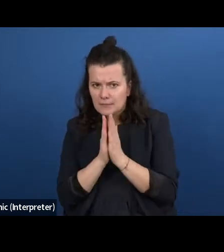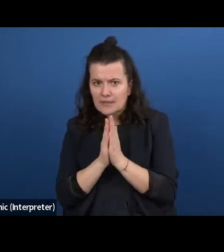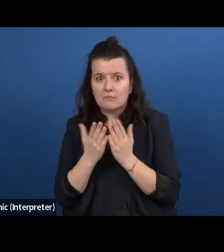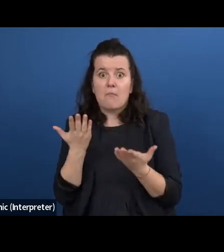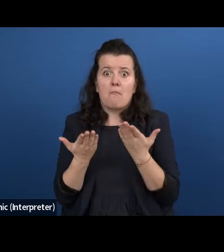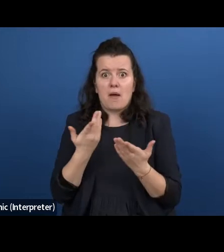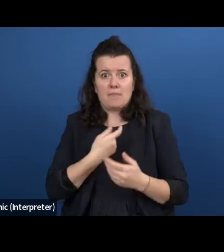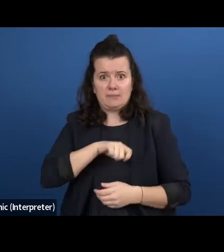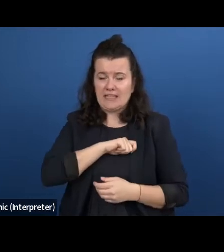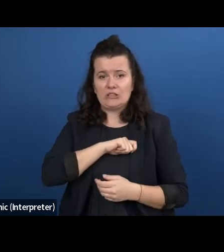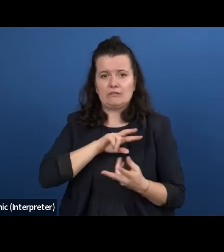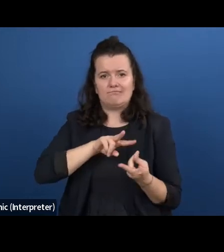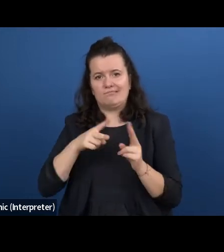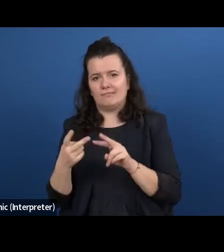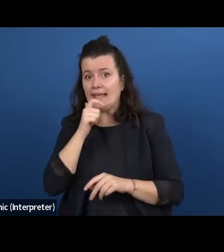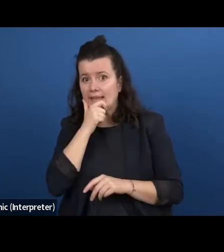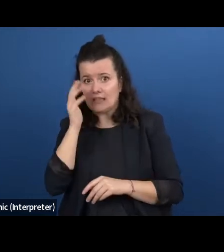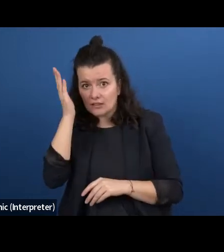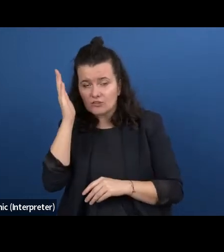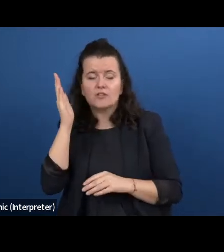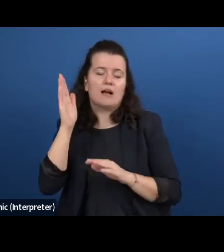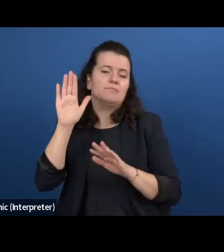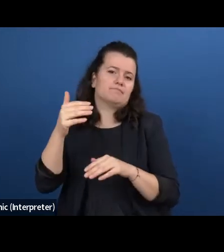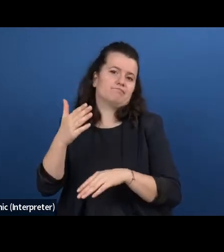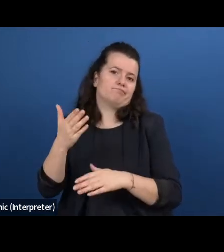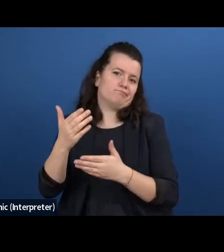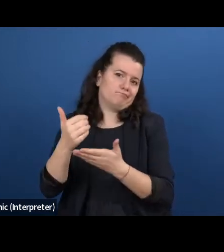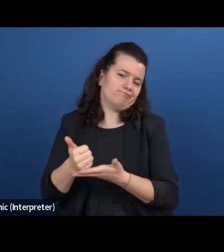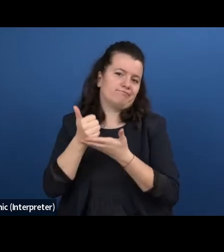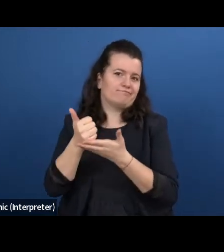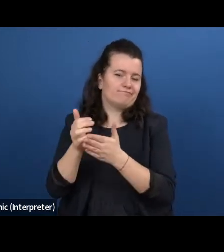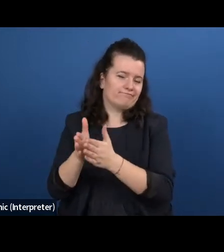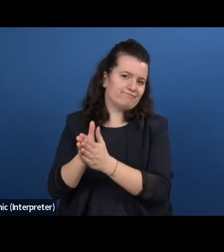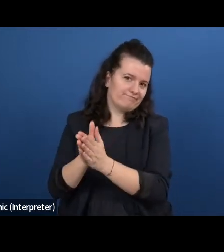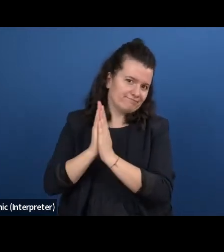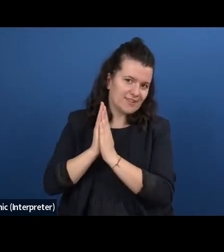David is interpreting and we hope you can hear the English interpretation.